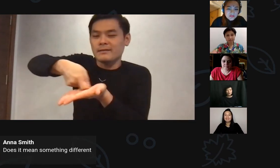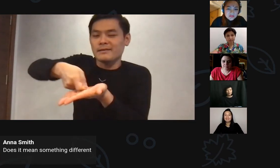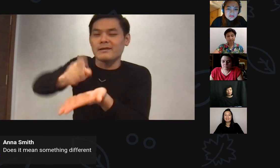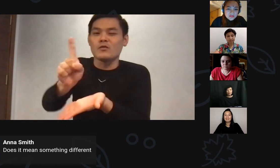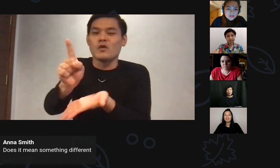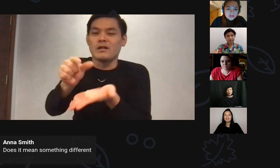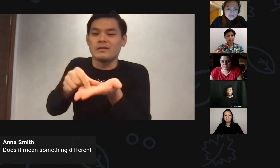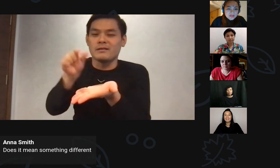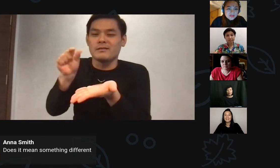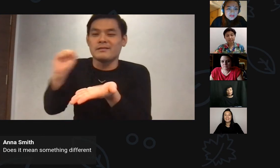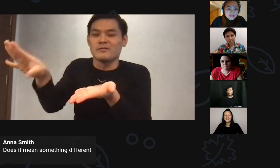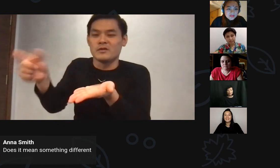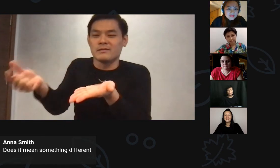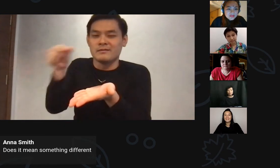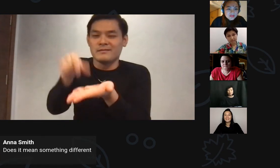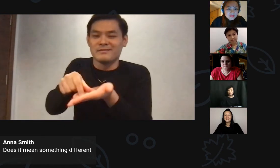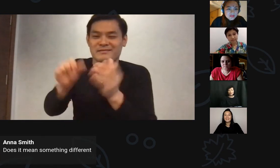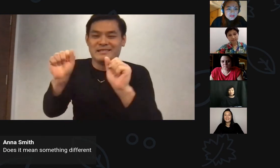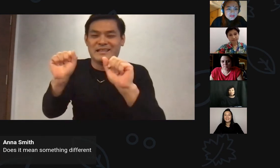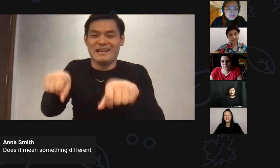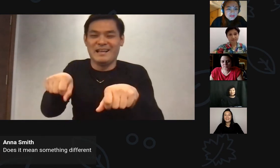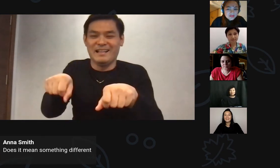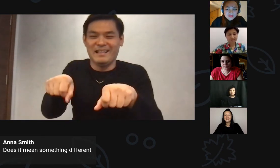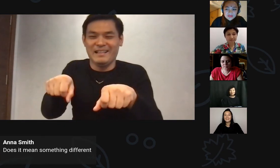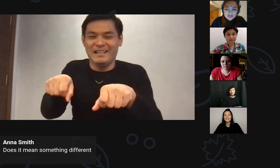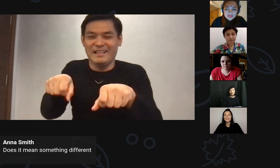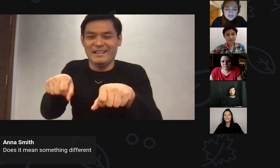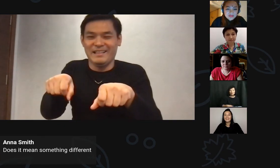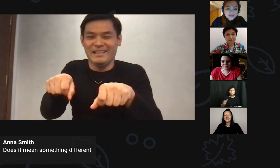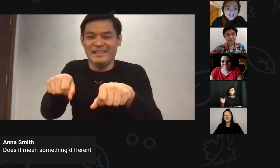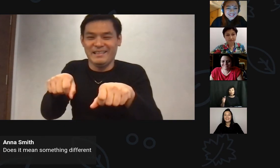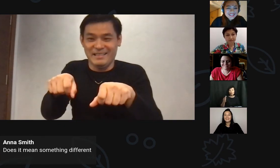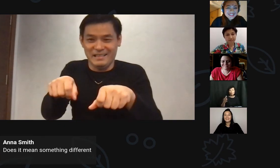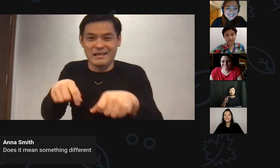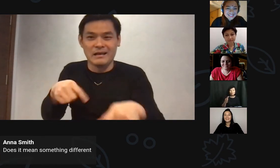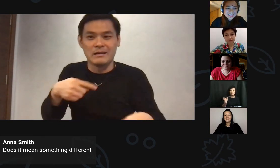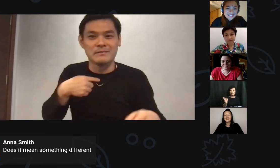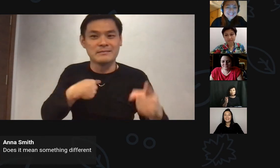in English, you can, you know, use the eraser or you can use a computer